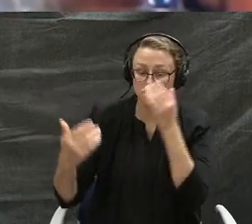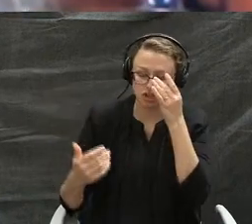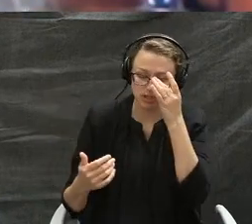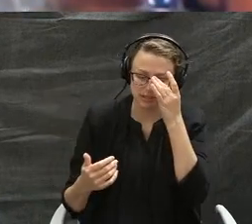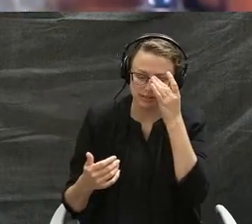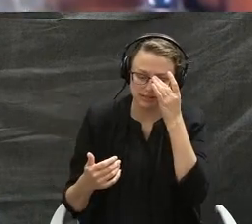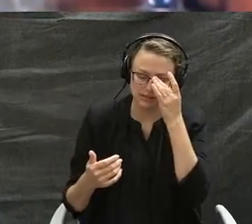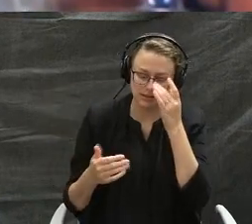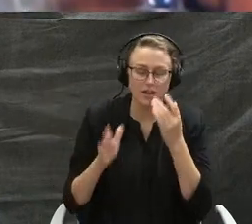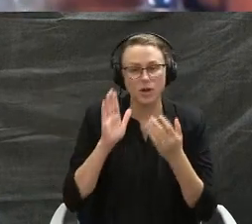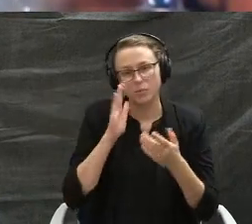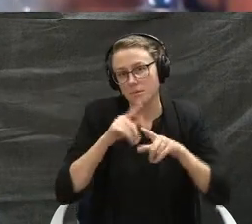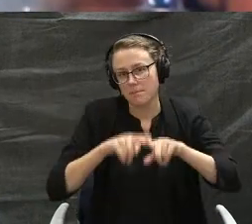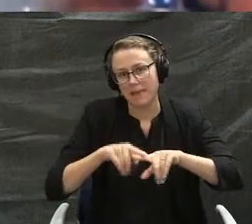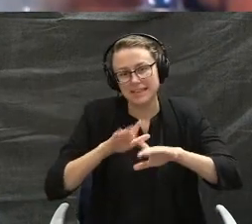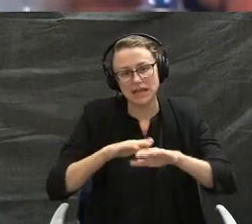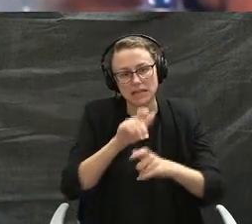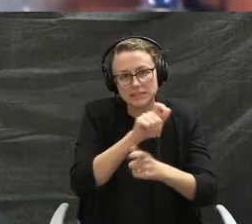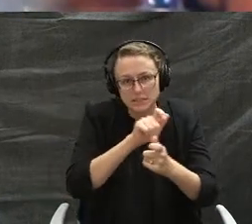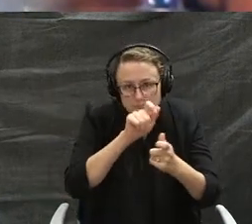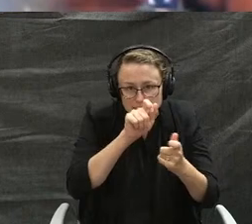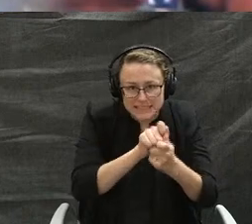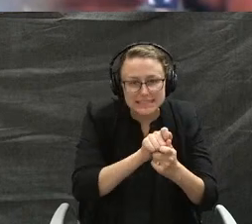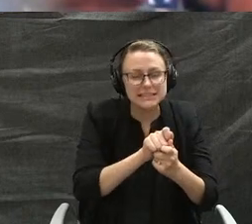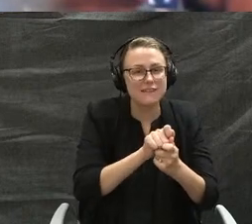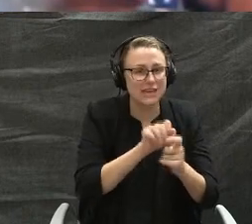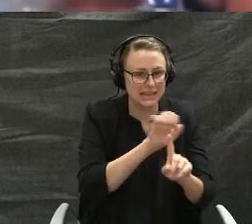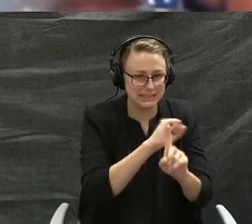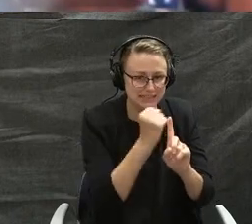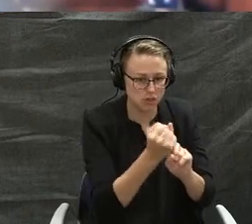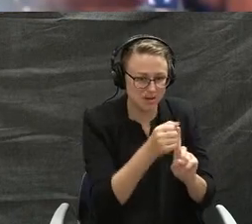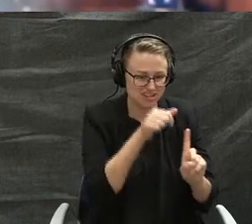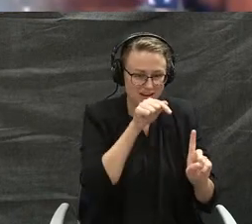recommendations would be based on the very specific, unique circumstances of that case.